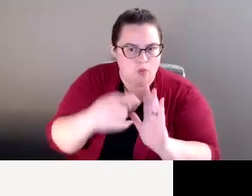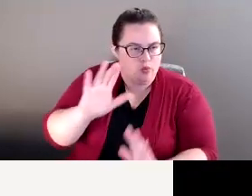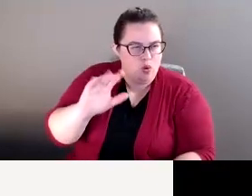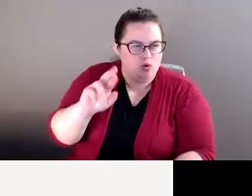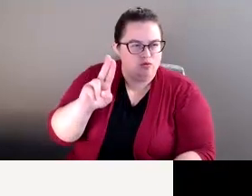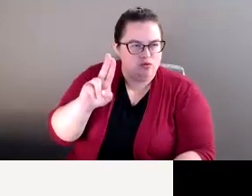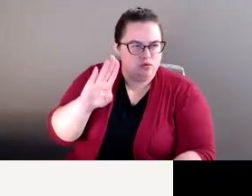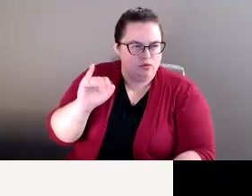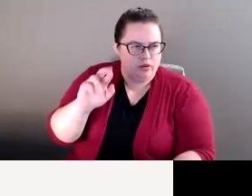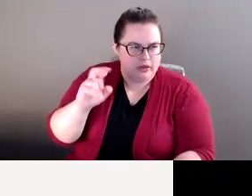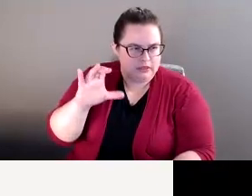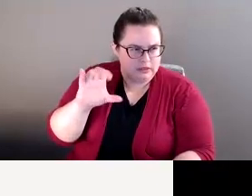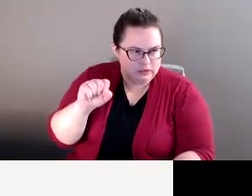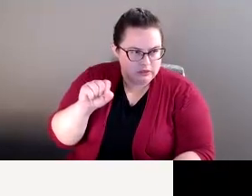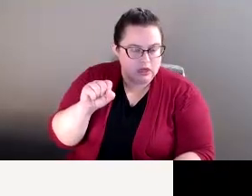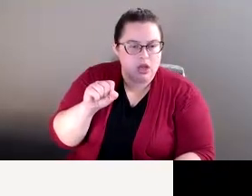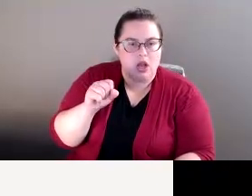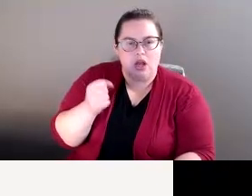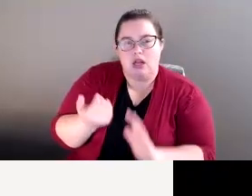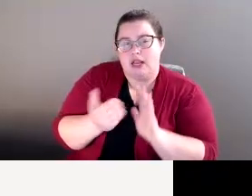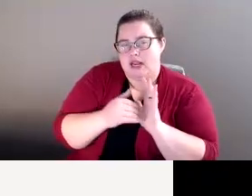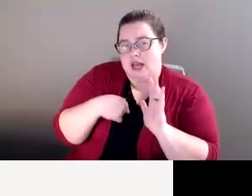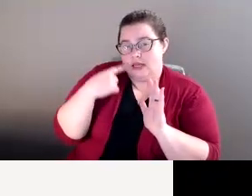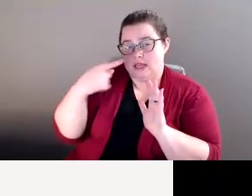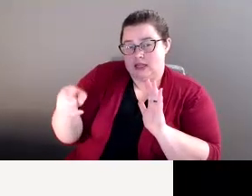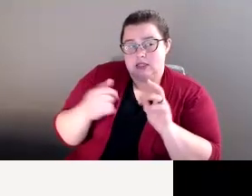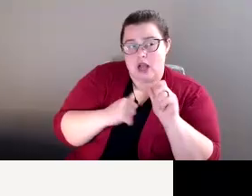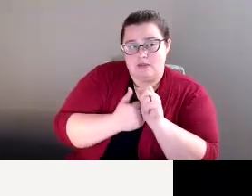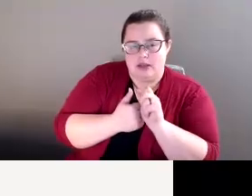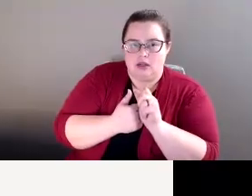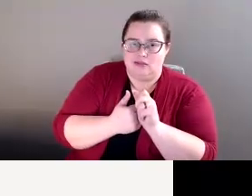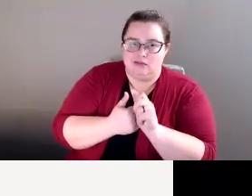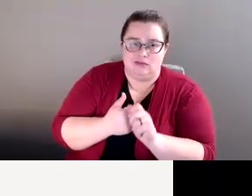Again, I think this update is very much overdue for rubrics.